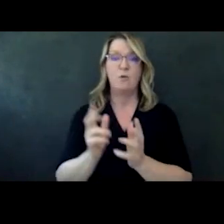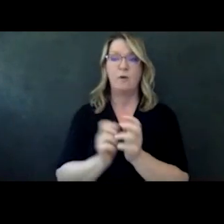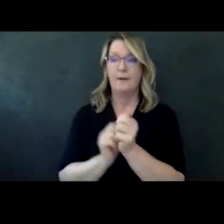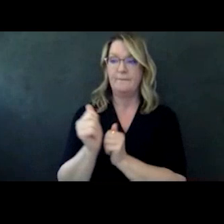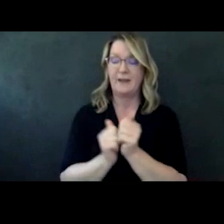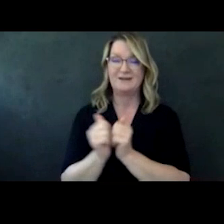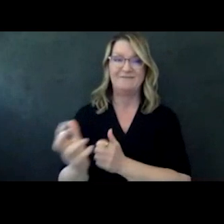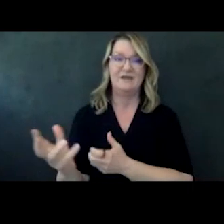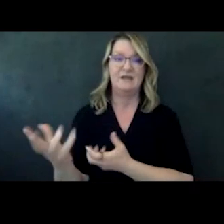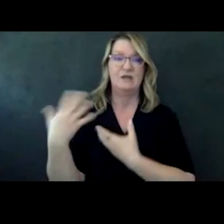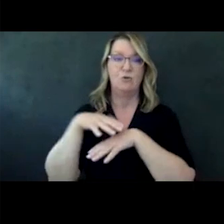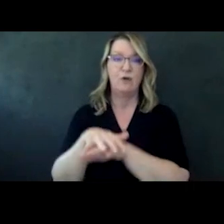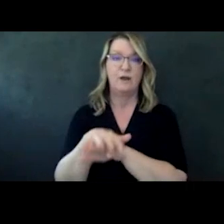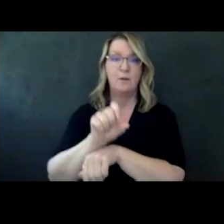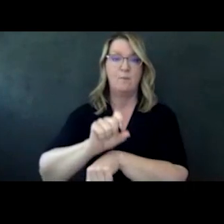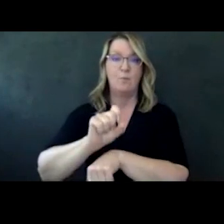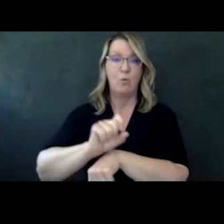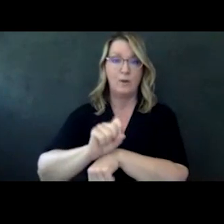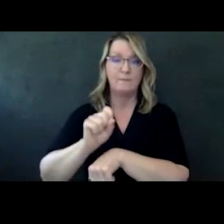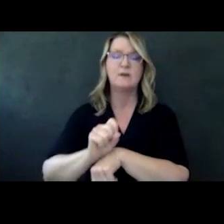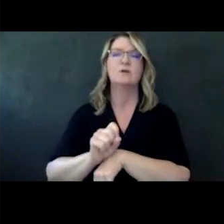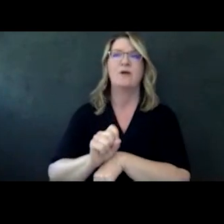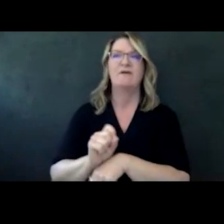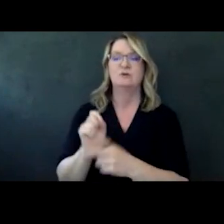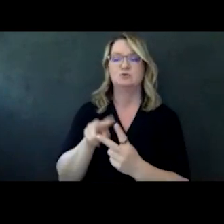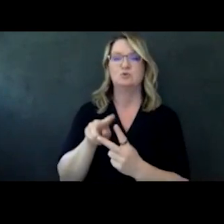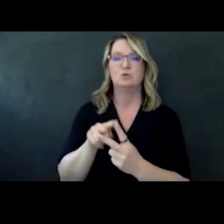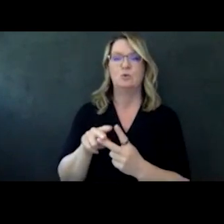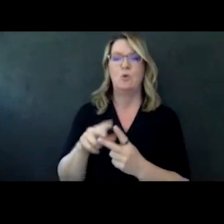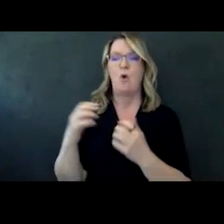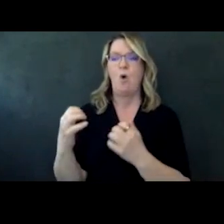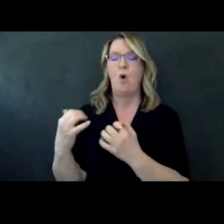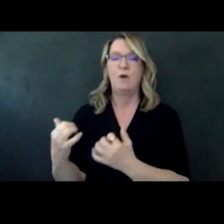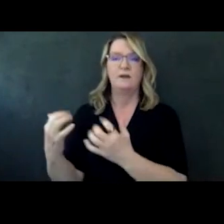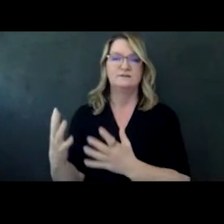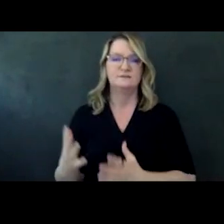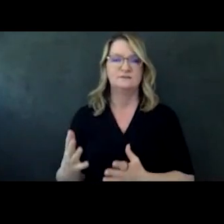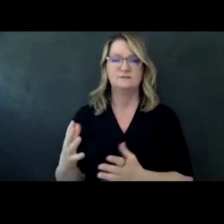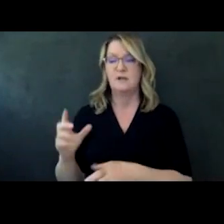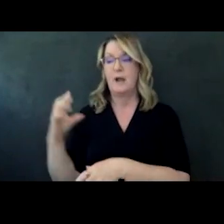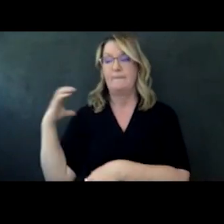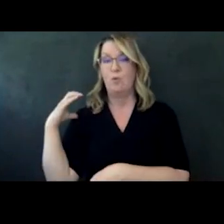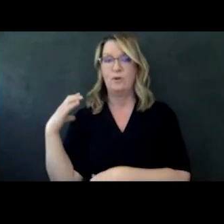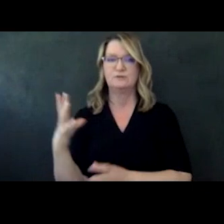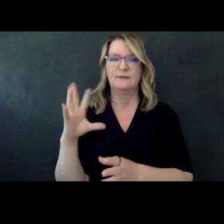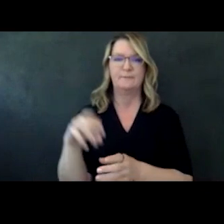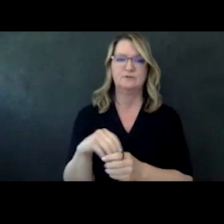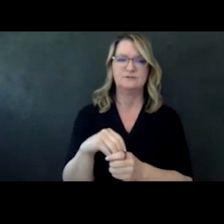audiences, employers and participants. Employers are definitely a primary focus for this work, as